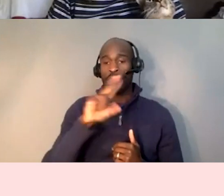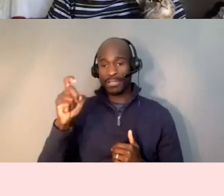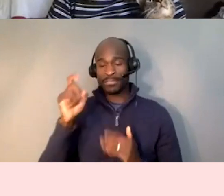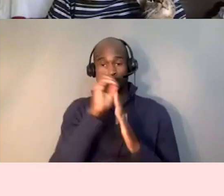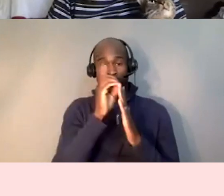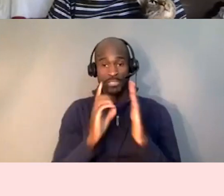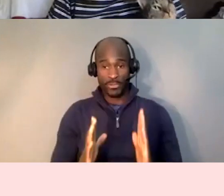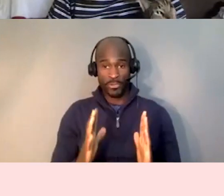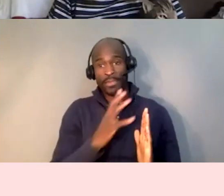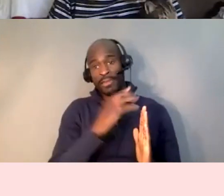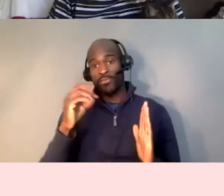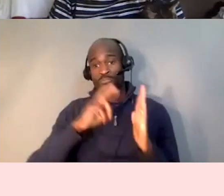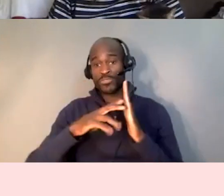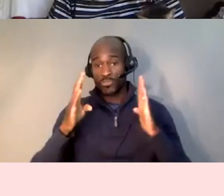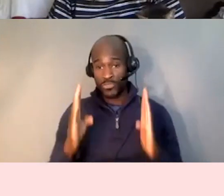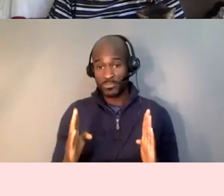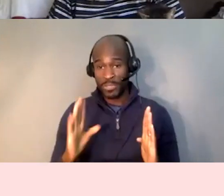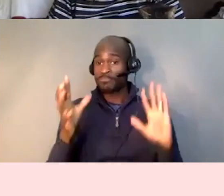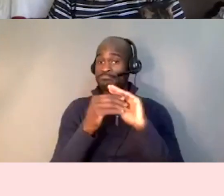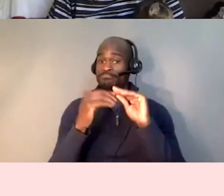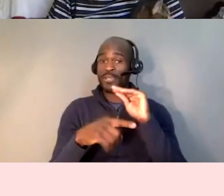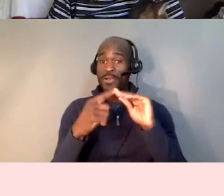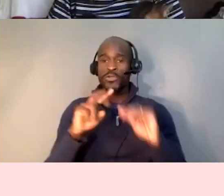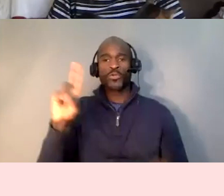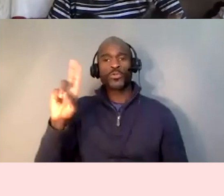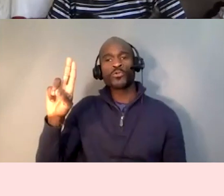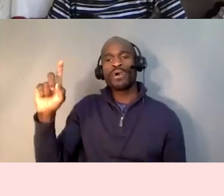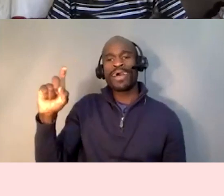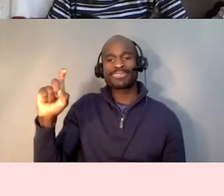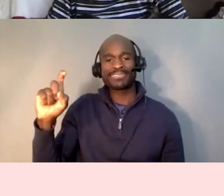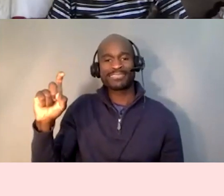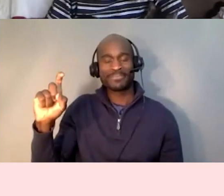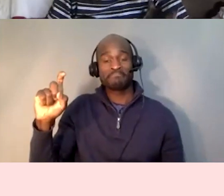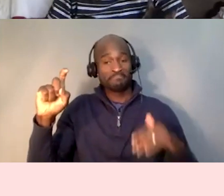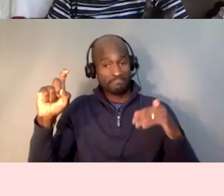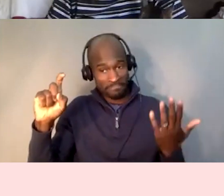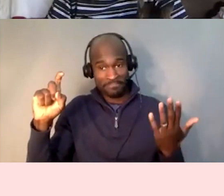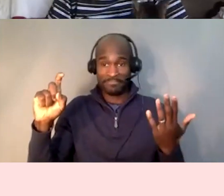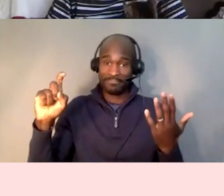to talk to you guys about UX today especially as a disabled UX person.